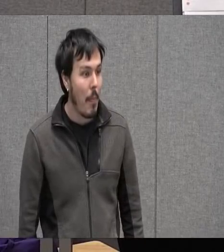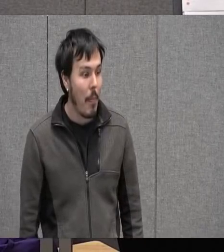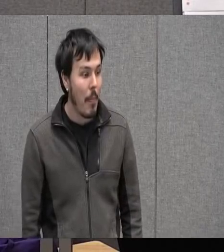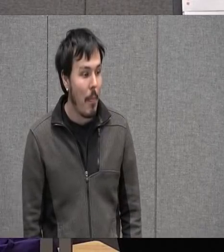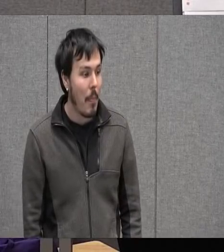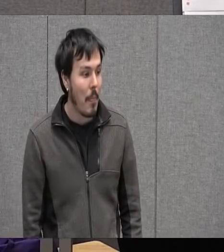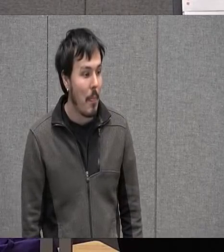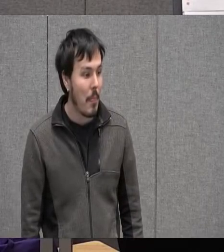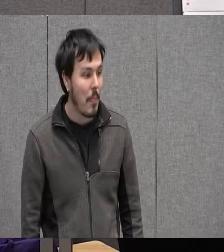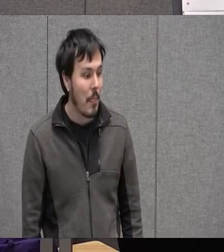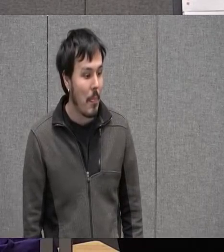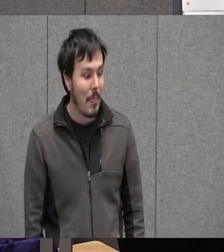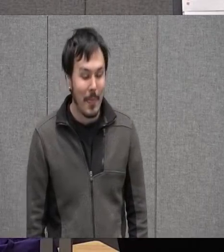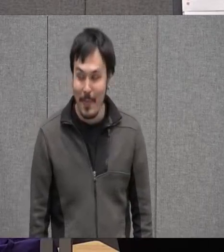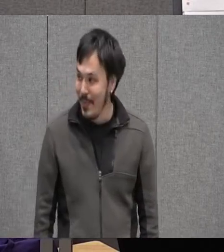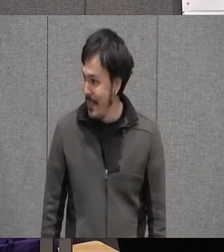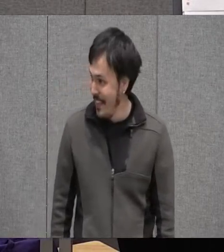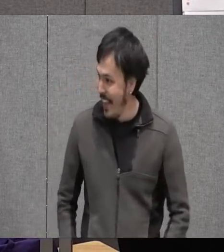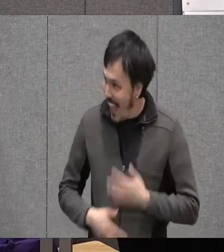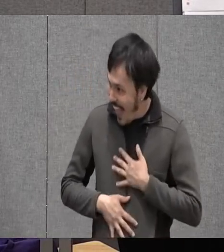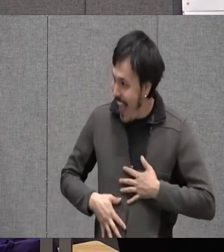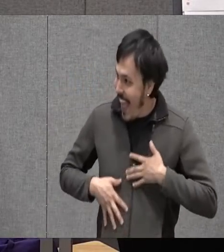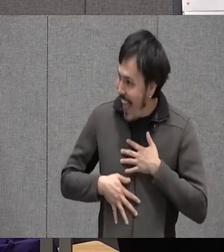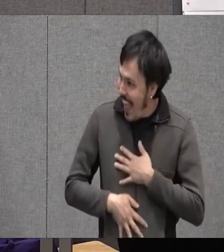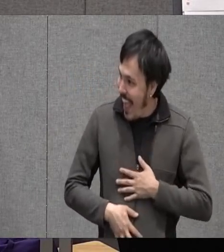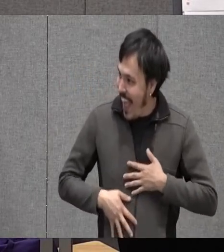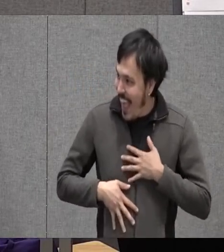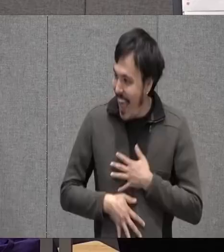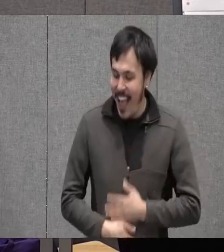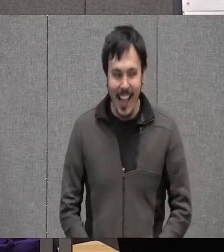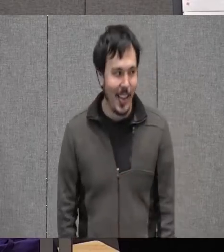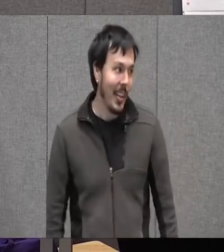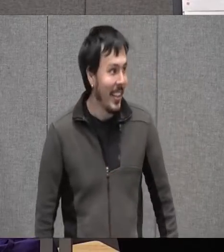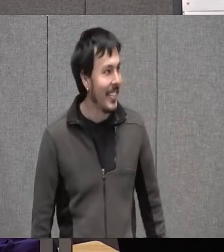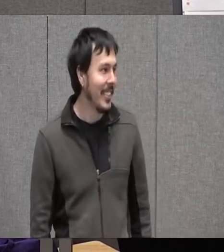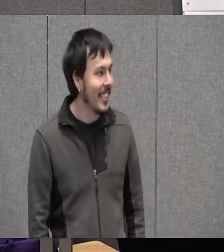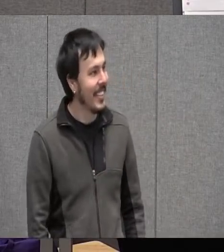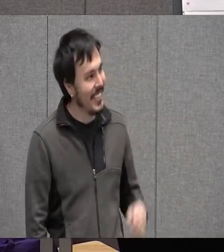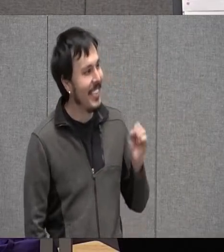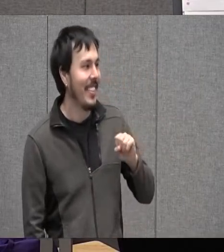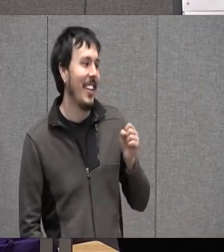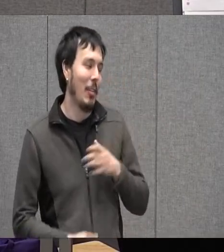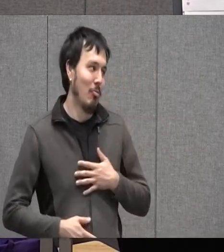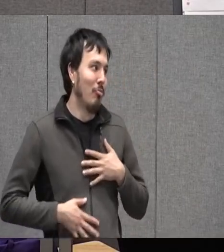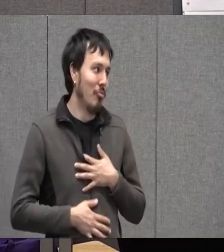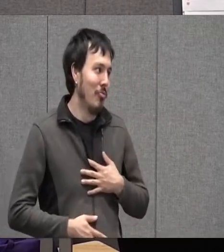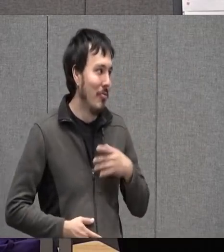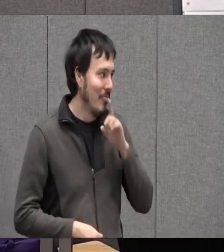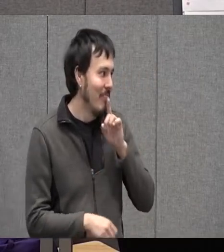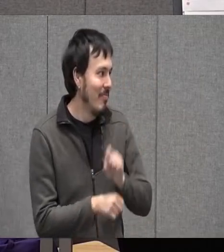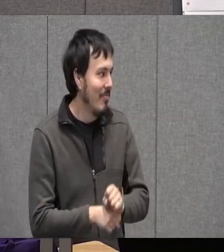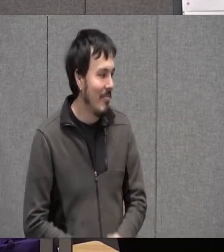[Mrs. Obenshain] See, isn't that fun? It is actually, it's really satisfying. Okay, here we go.